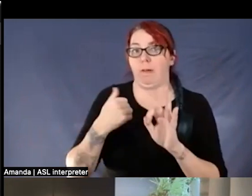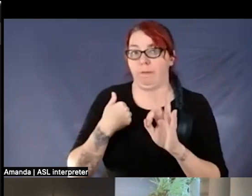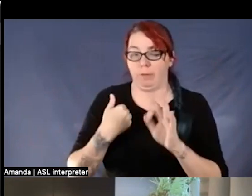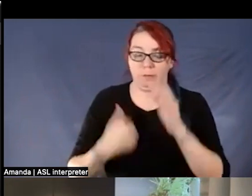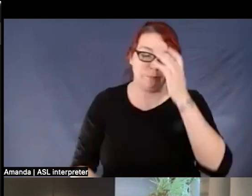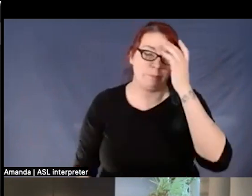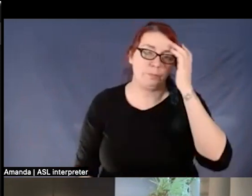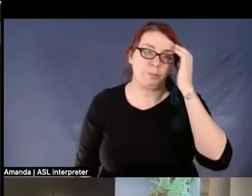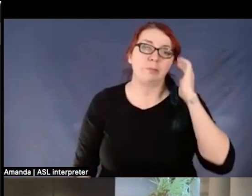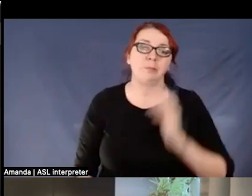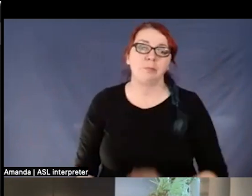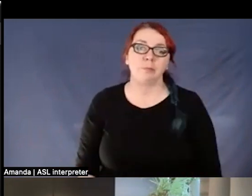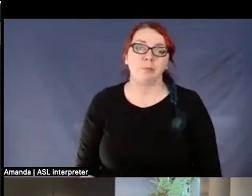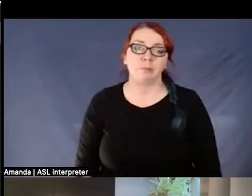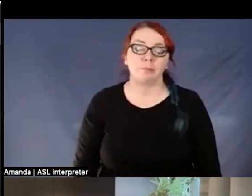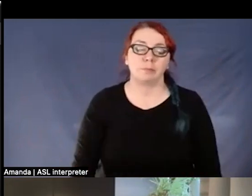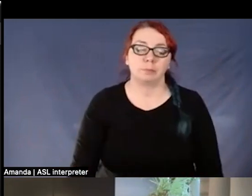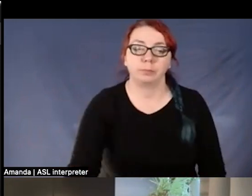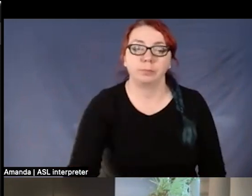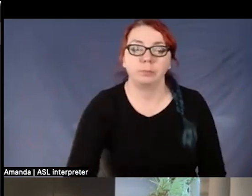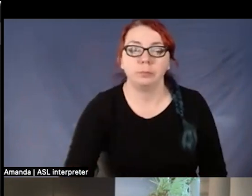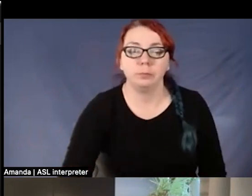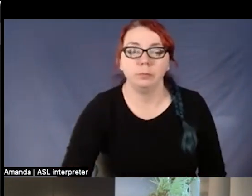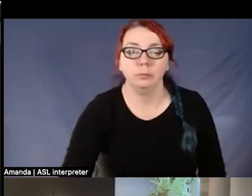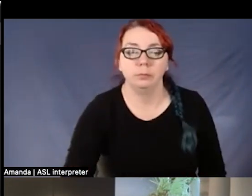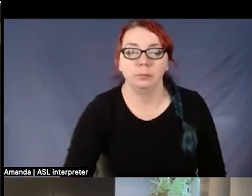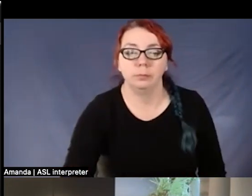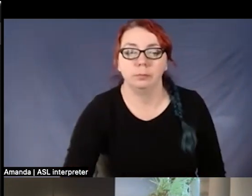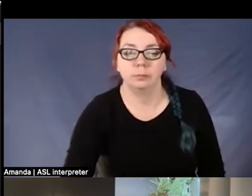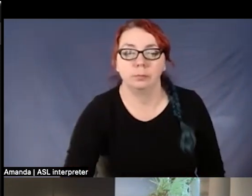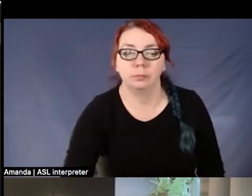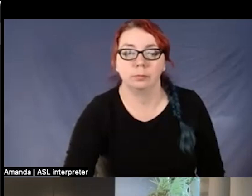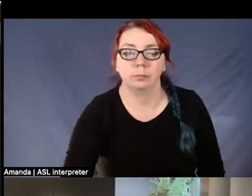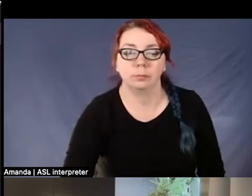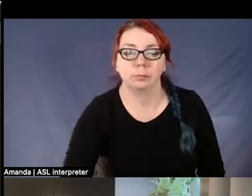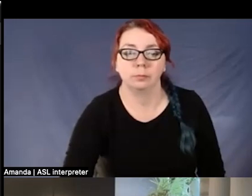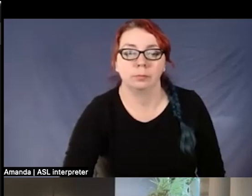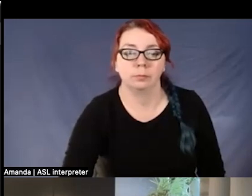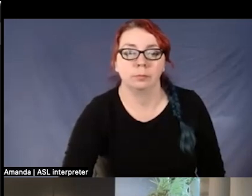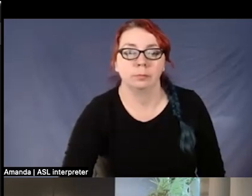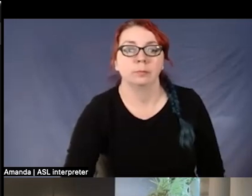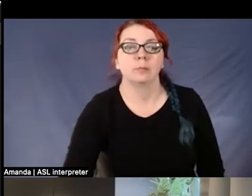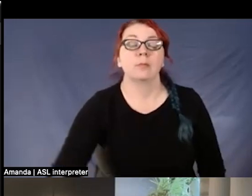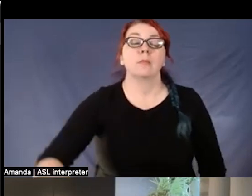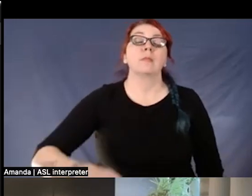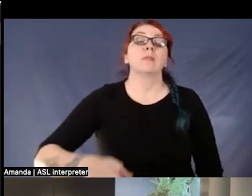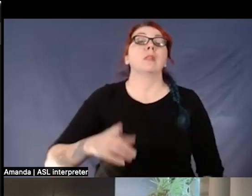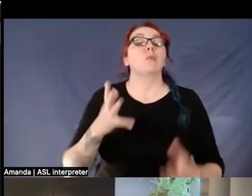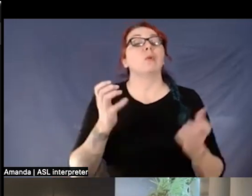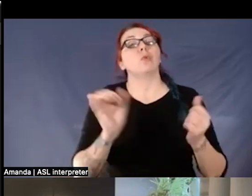And lastly, we'd like to remind everyone of the Code of Conduct. Please do be kind, be inclusive,